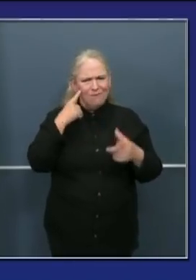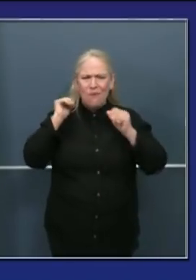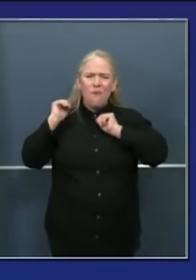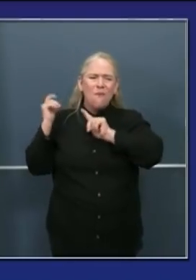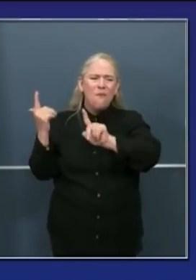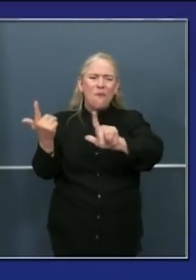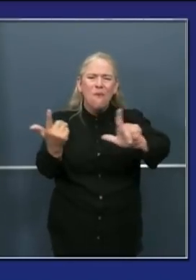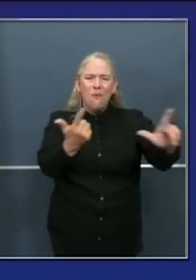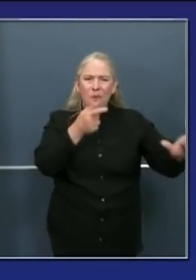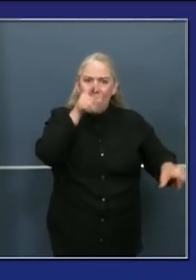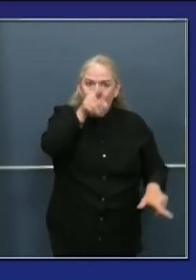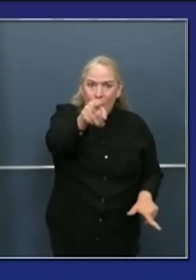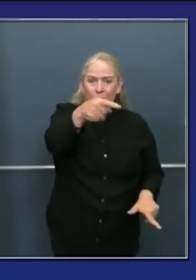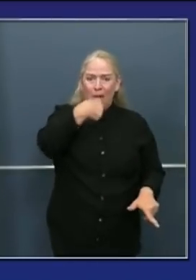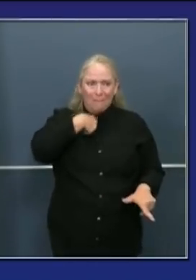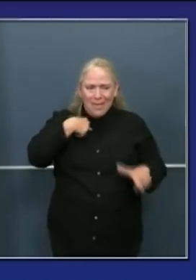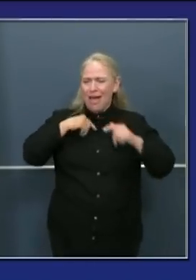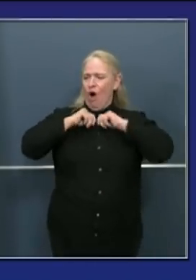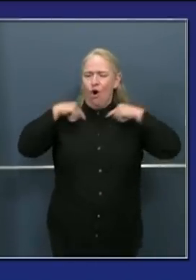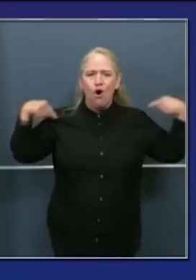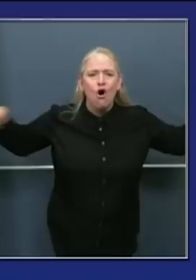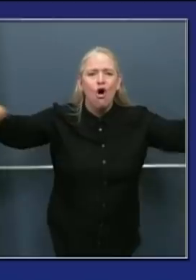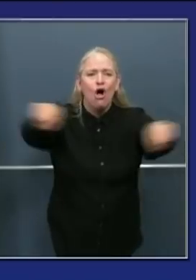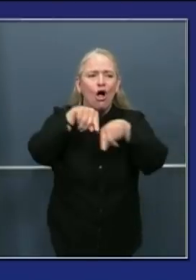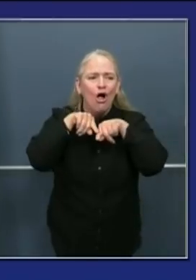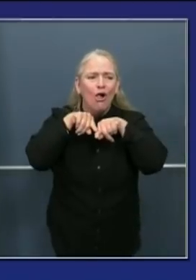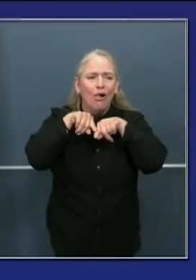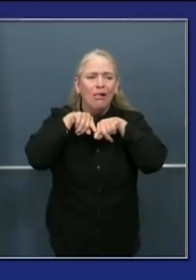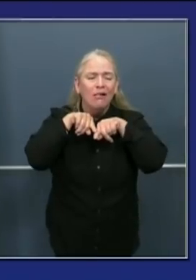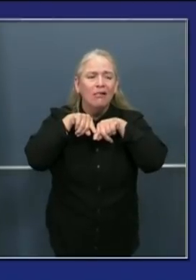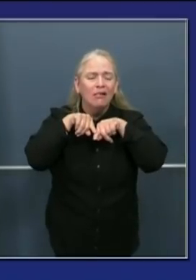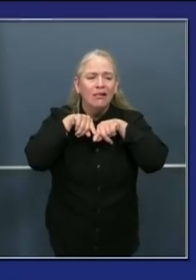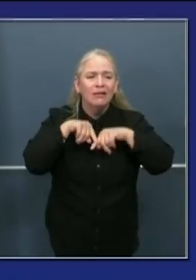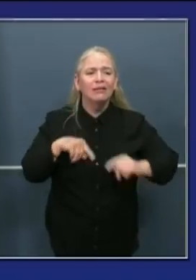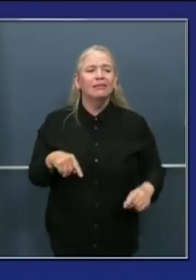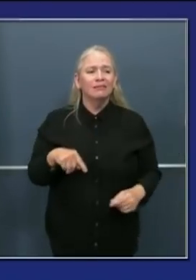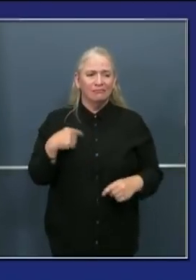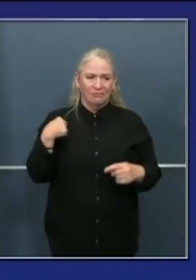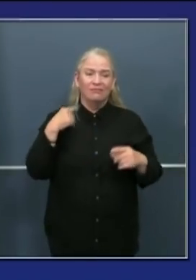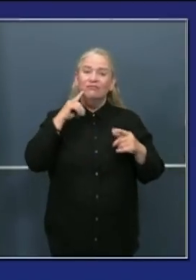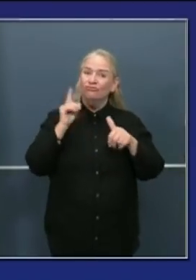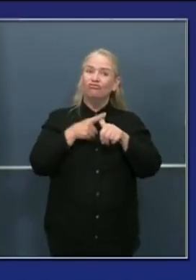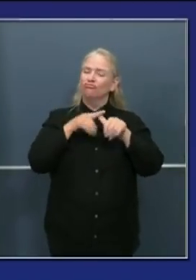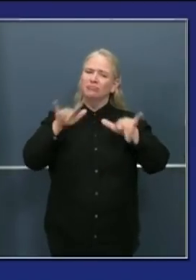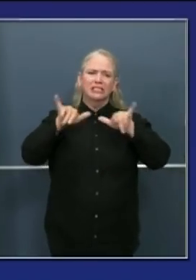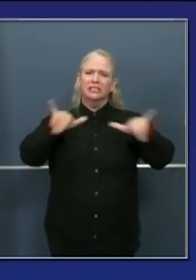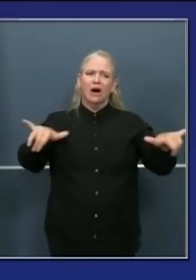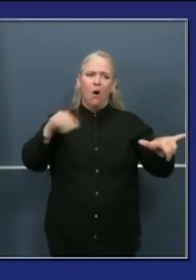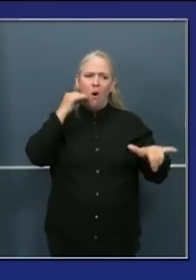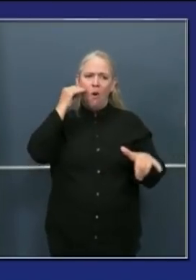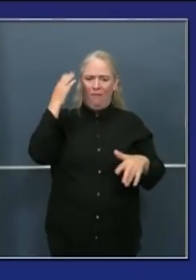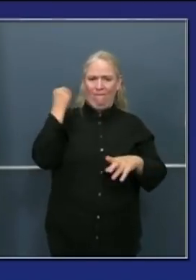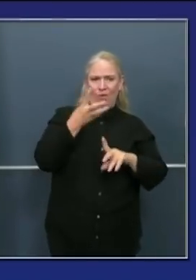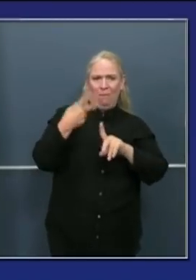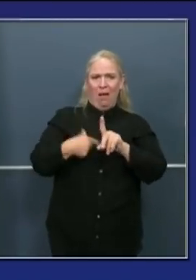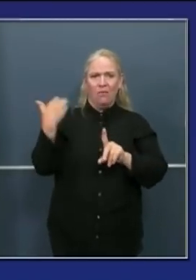COLLECTIVELY AS A STATE, 40 MILLION OF YOU DID A REMARKABLE